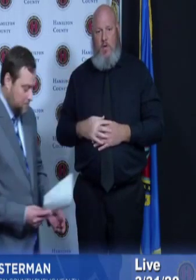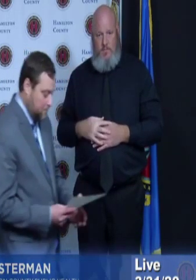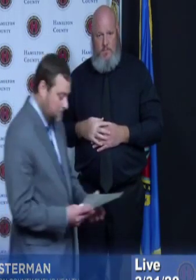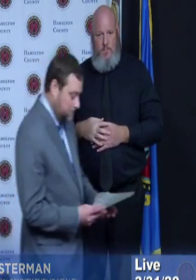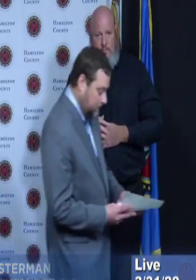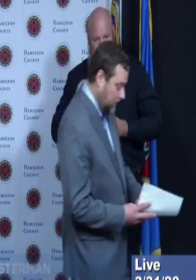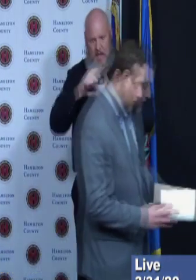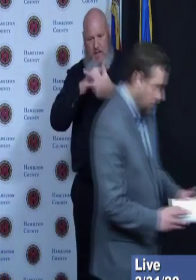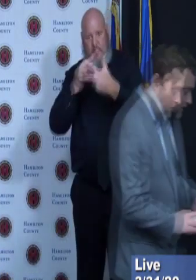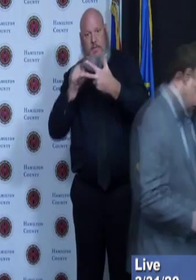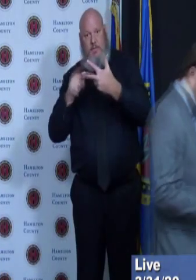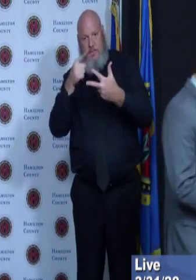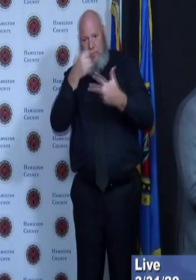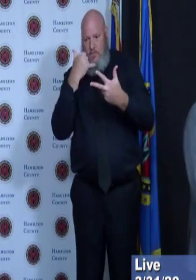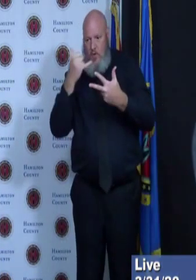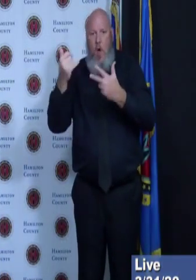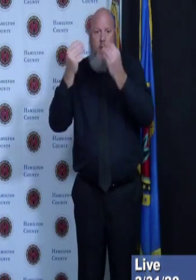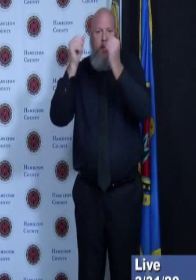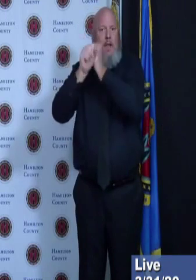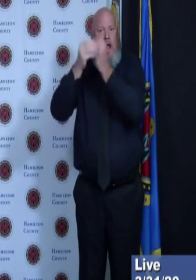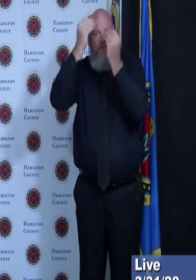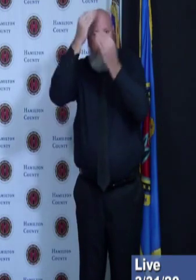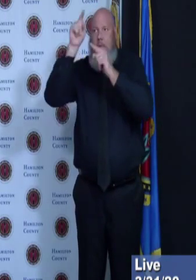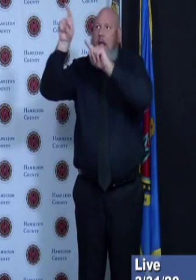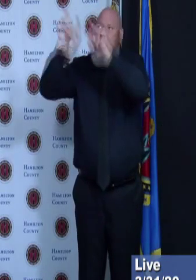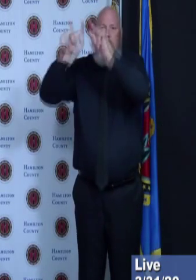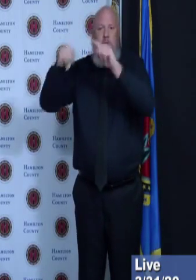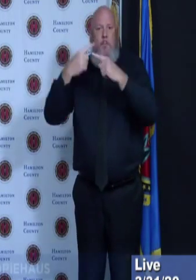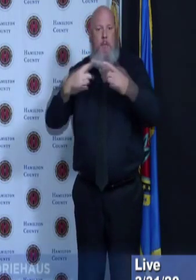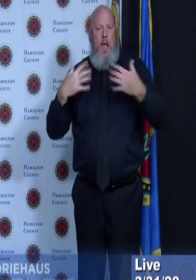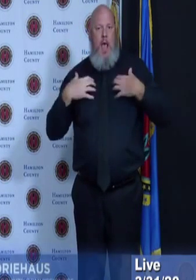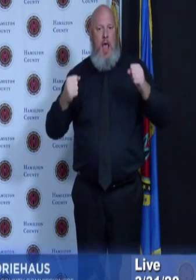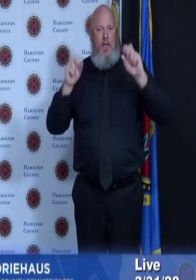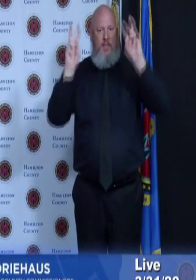thanks Greg before we go to questions I